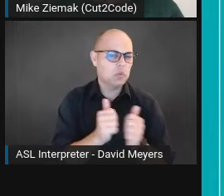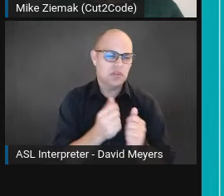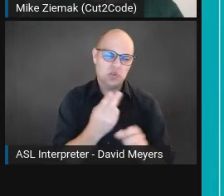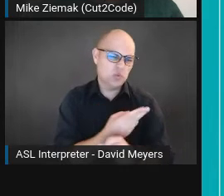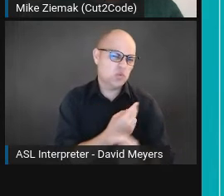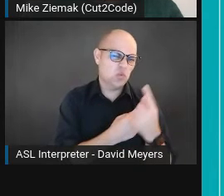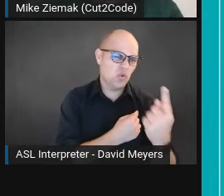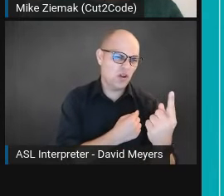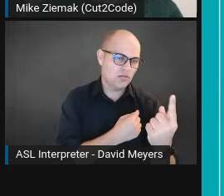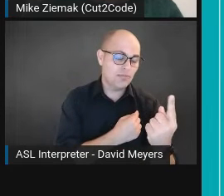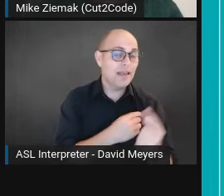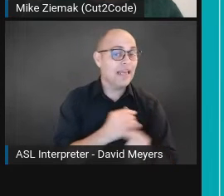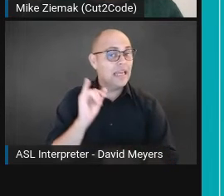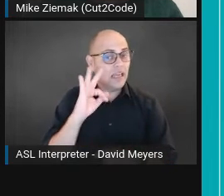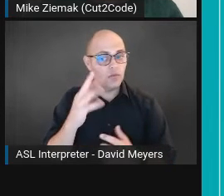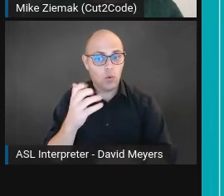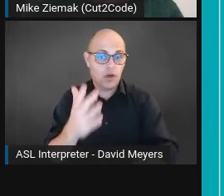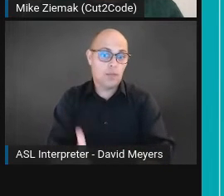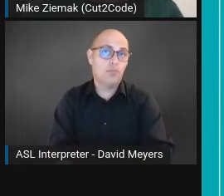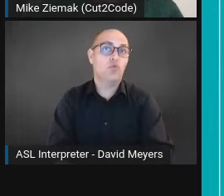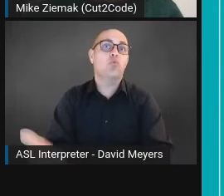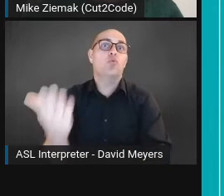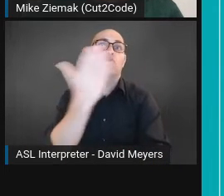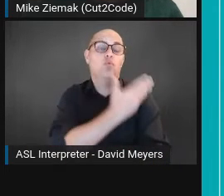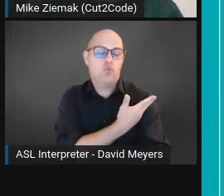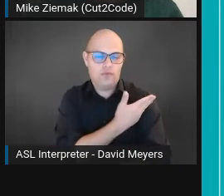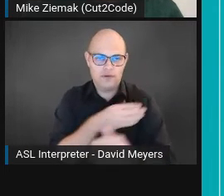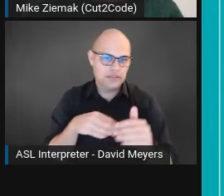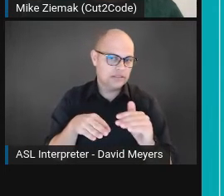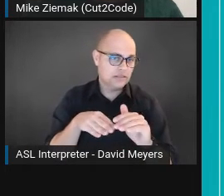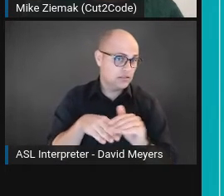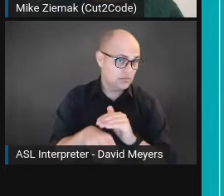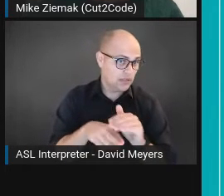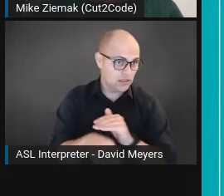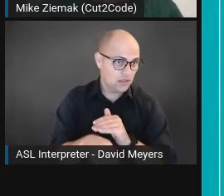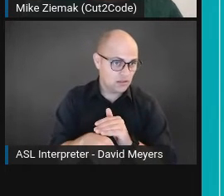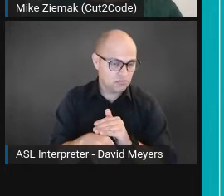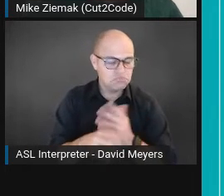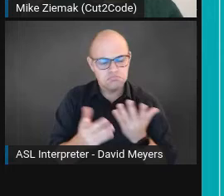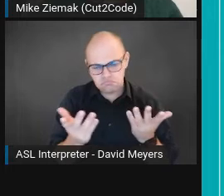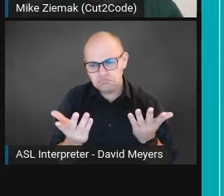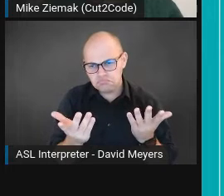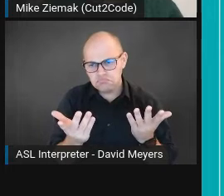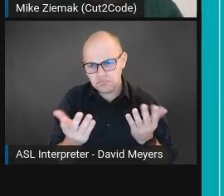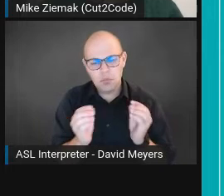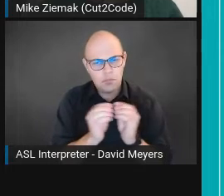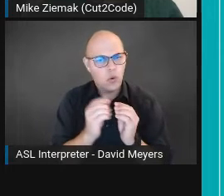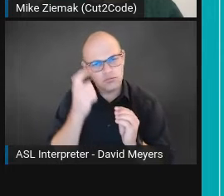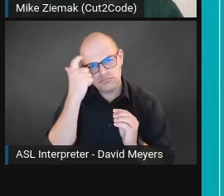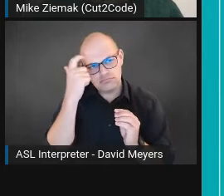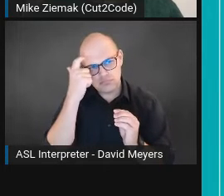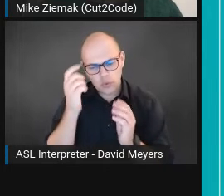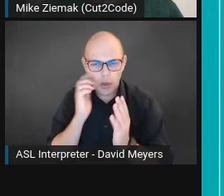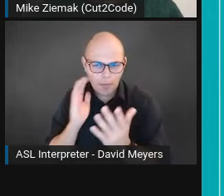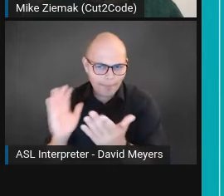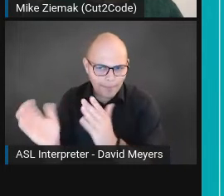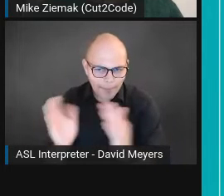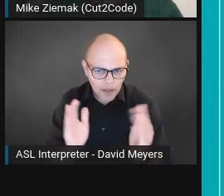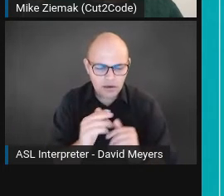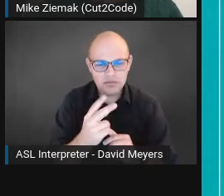to improve the website accessibility, it makes more sense to compare the results of at least two of these tools,